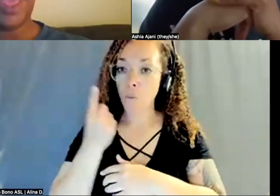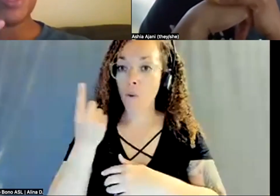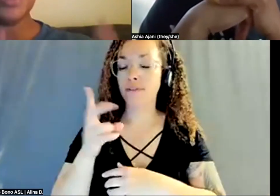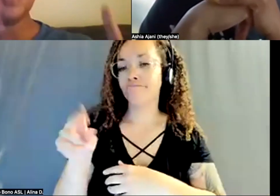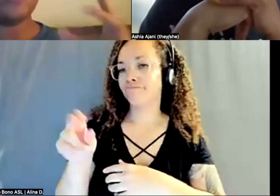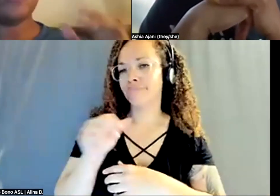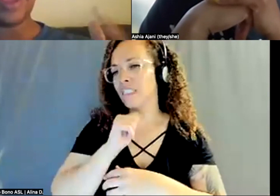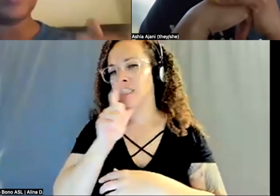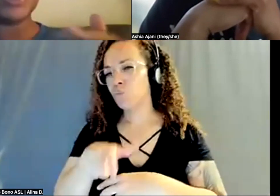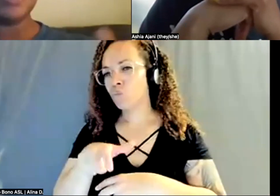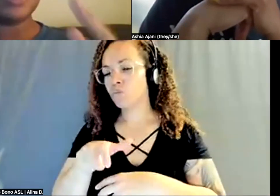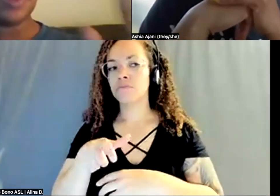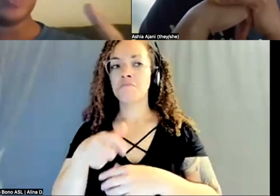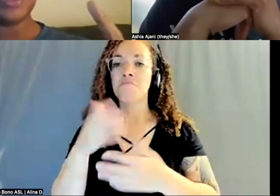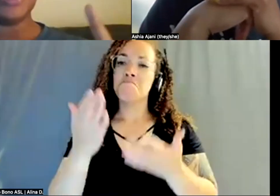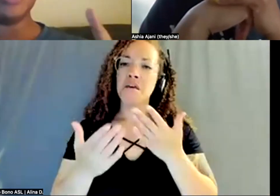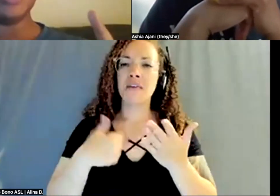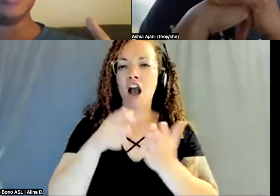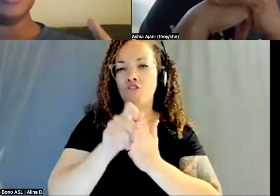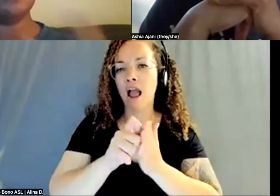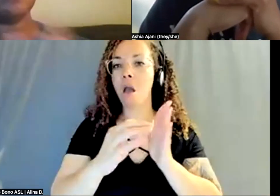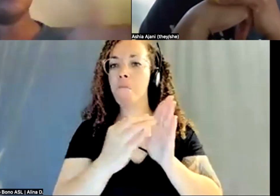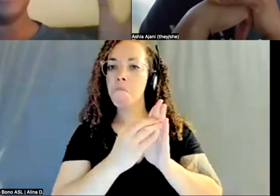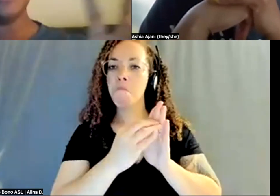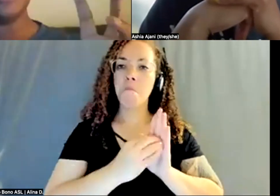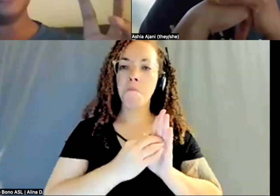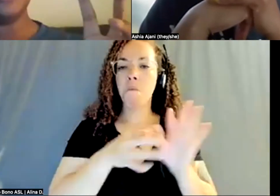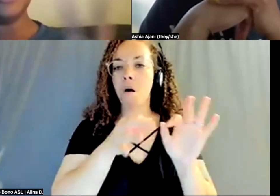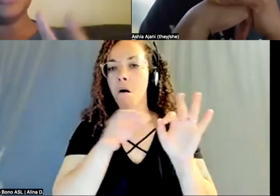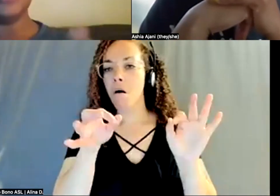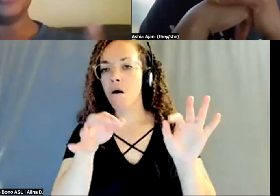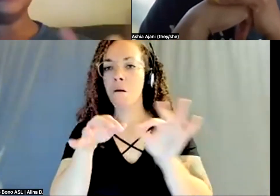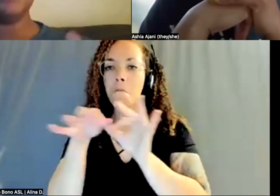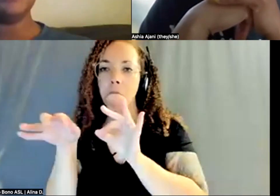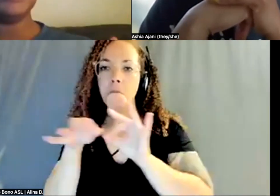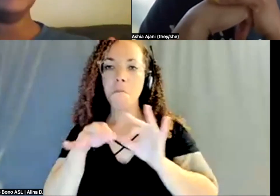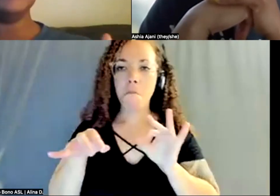I might like, write fragments and stuff, but like, the poem-making doesn't necessarily take place